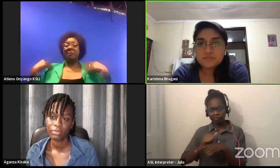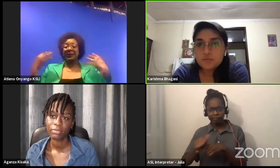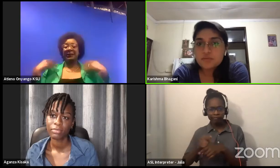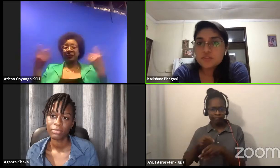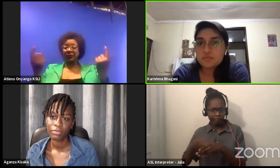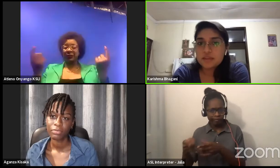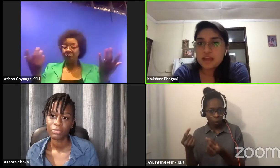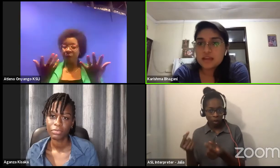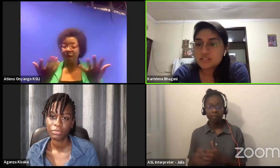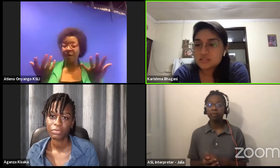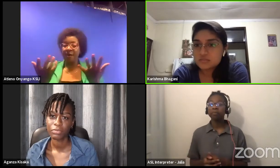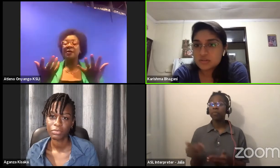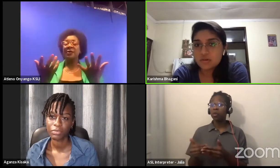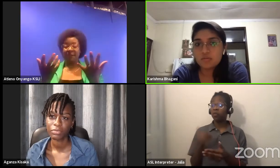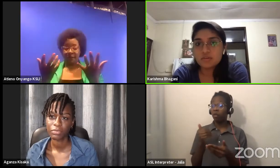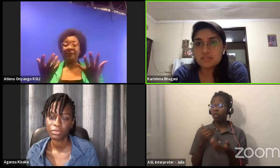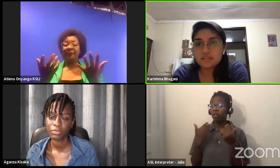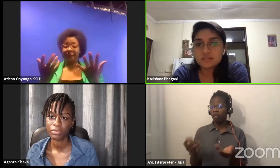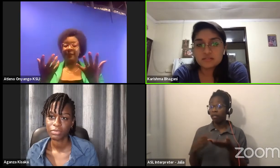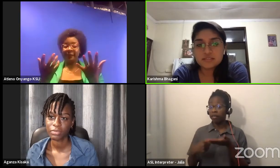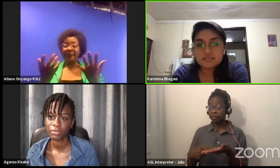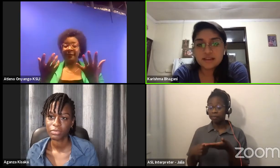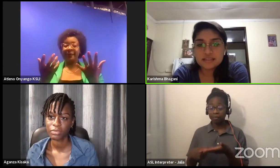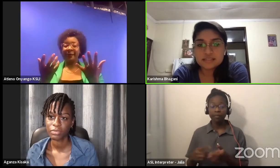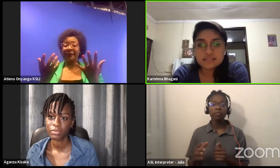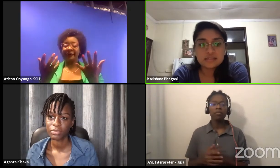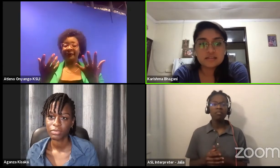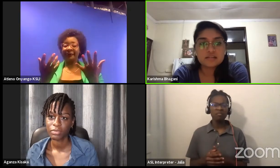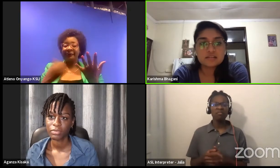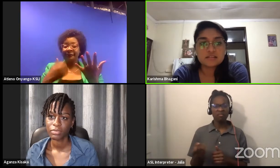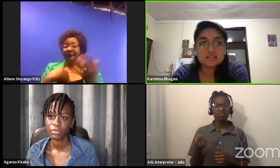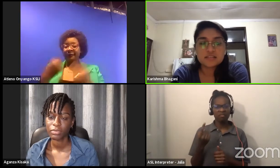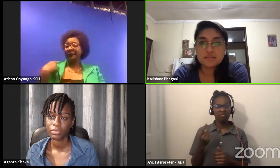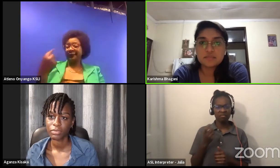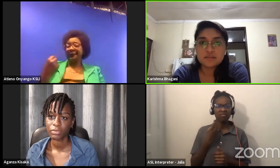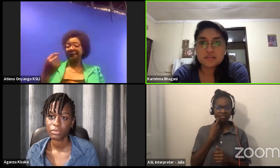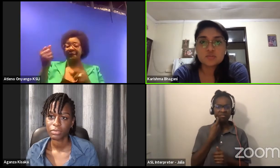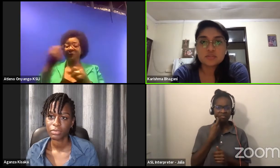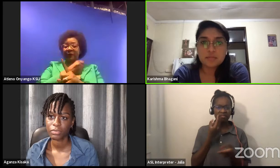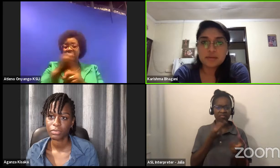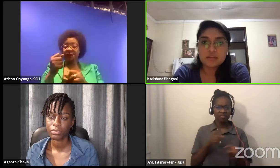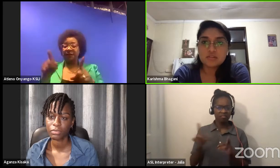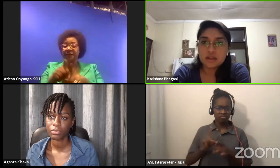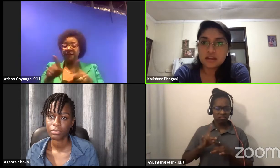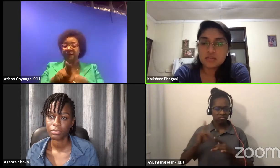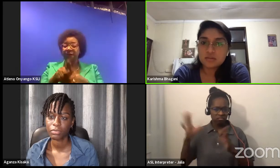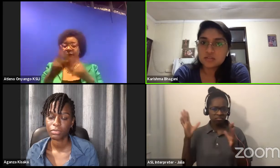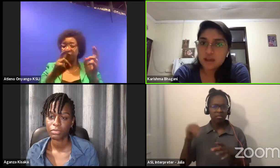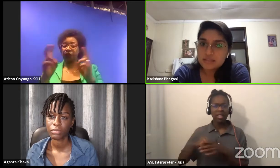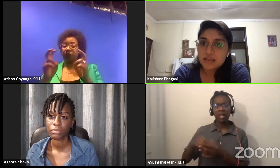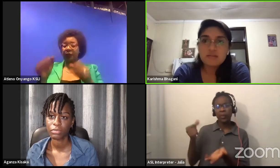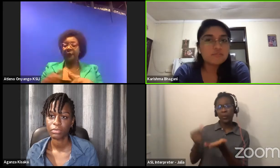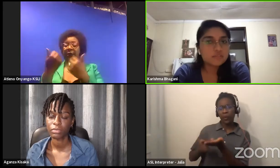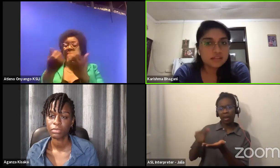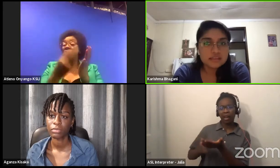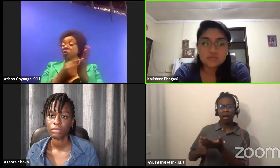Before we jump in, I just, you know, given the recent violence and the issues happening in Uganda I wanted to ask how everything is,